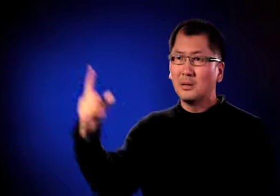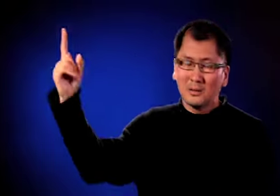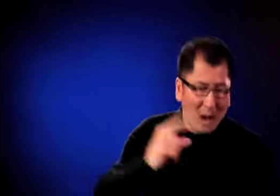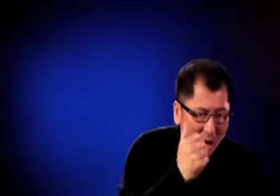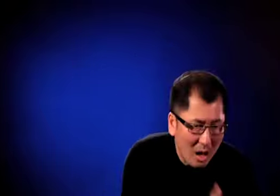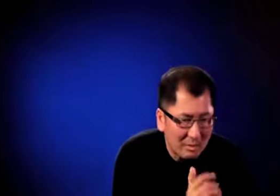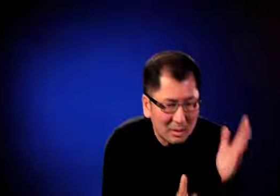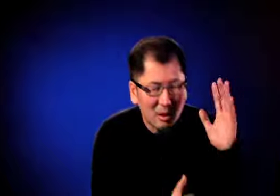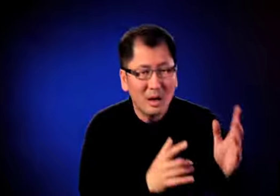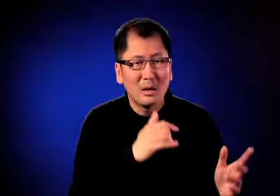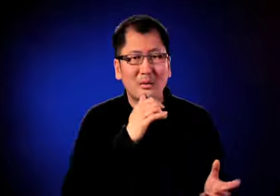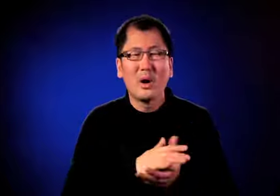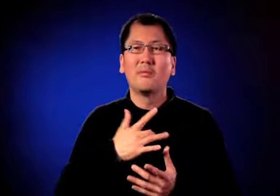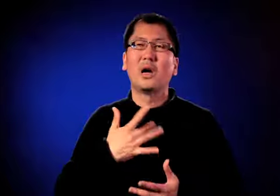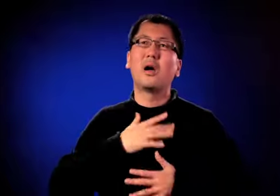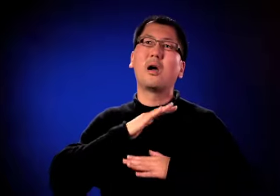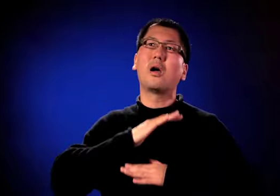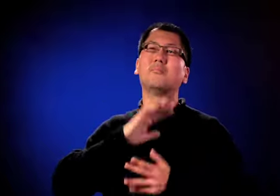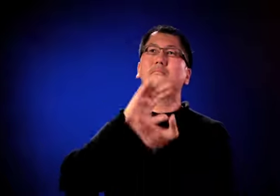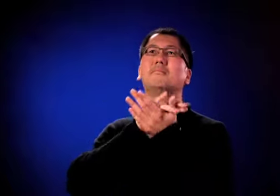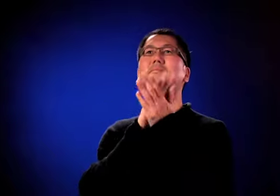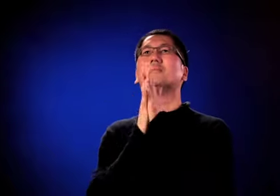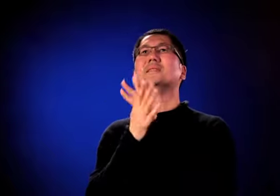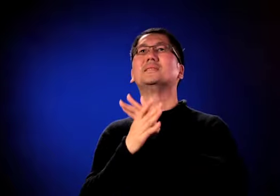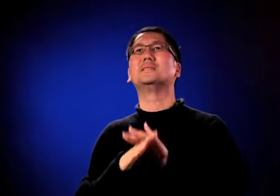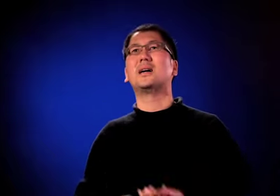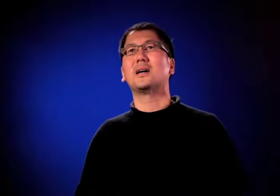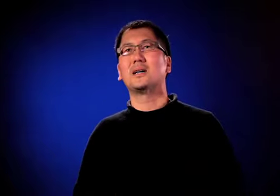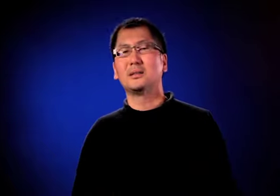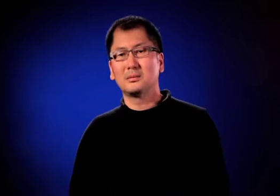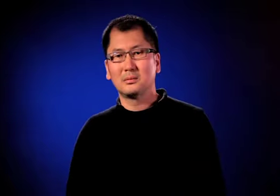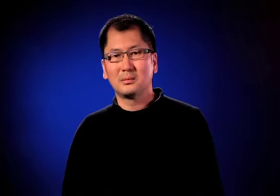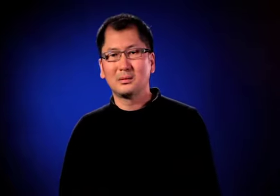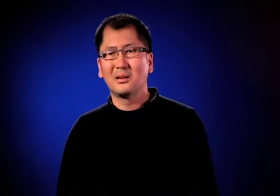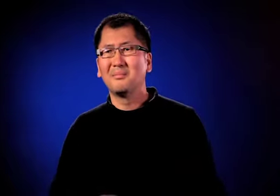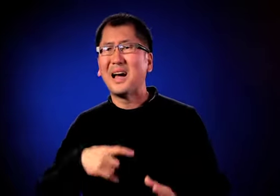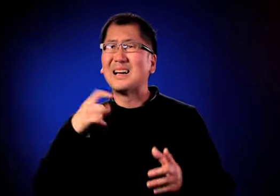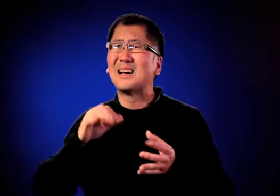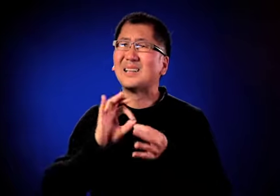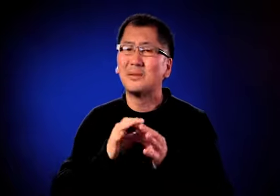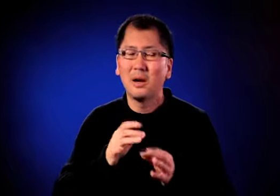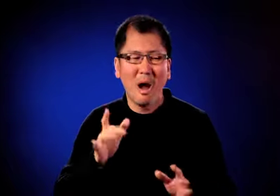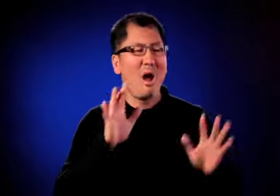The advocate finally came and I finally had someone there for me.